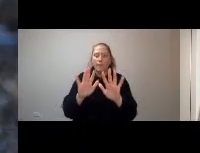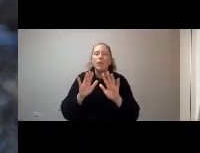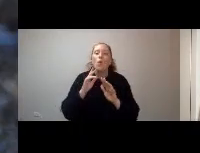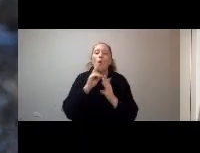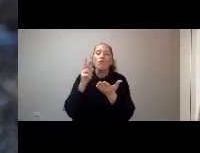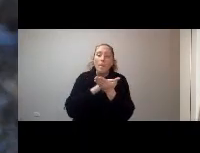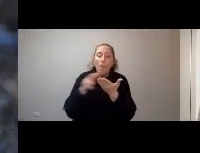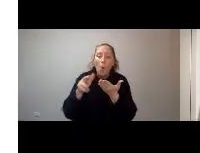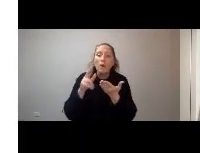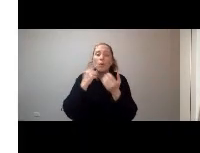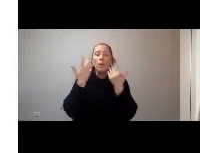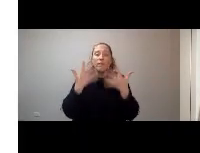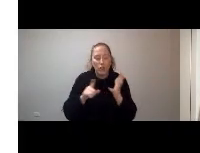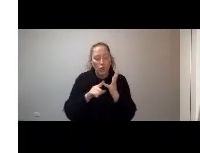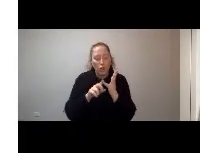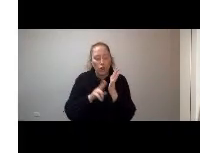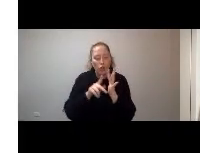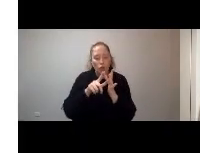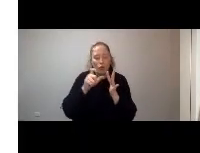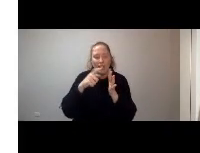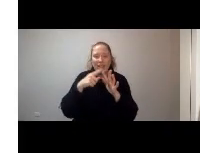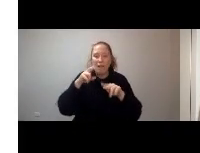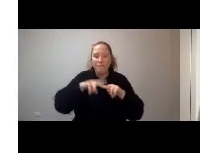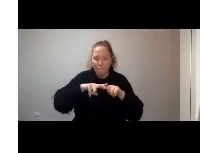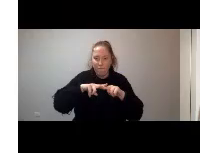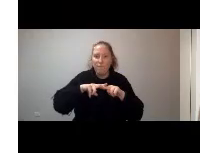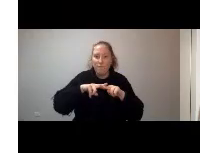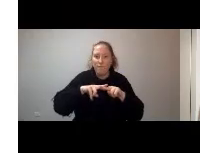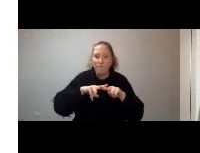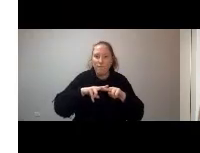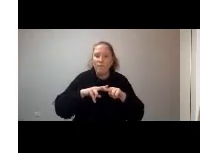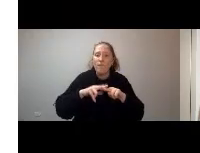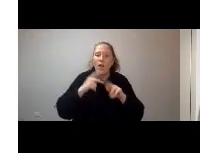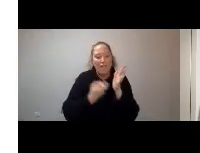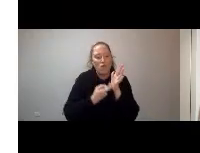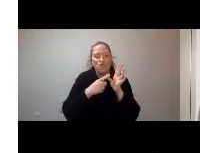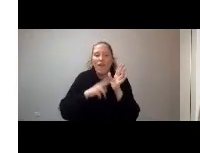from the UNICEF Innocenti Centre ranking a whole lot of countries, mainly high-income countries,